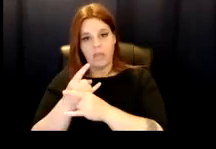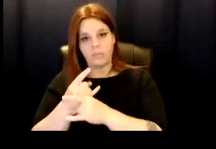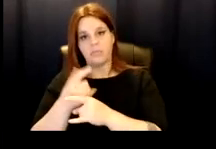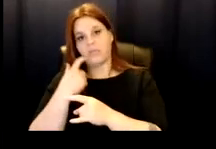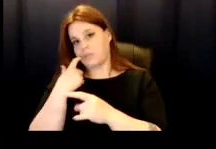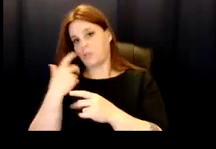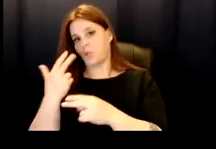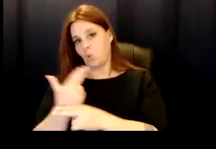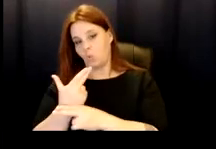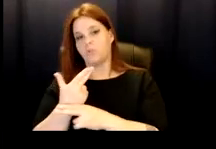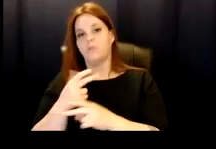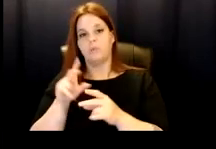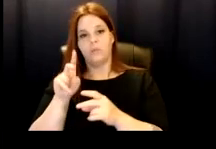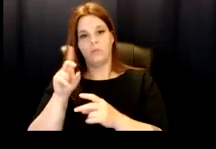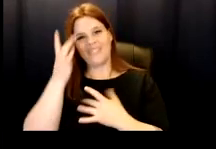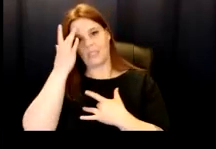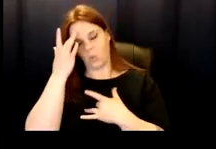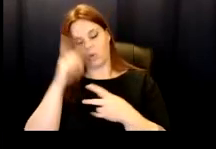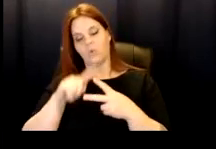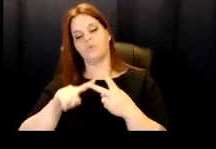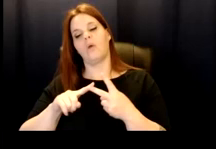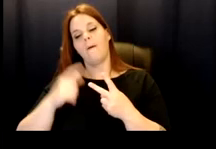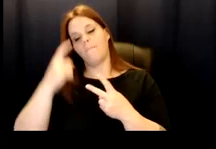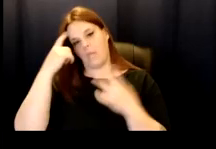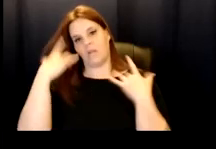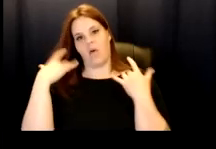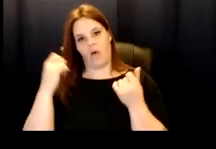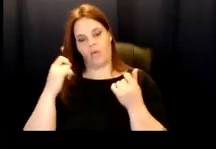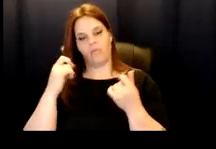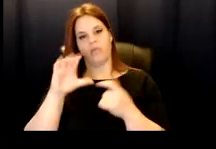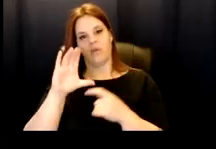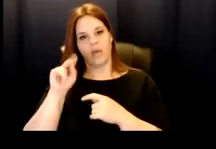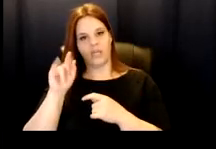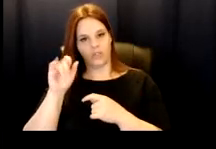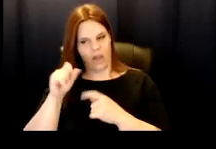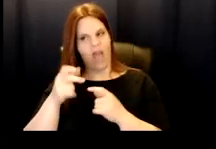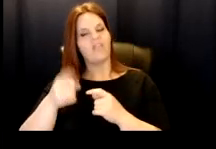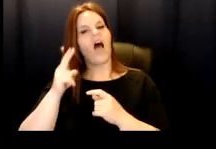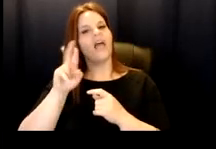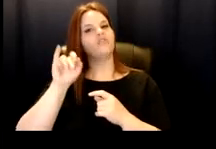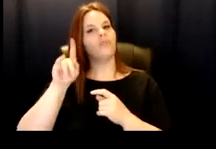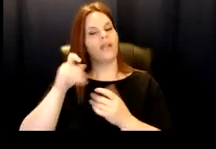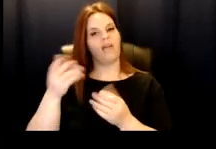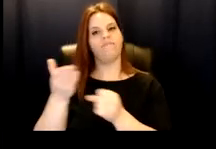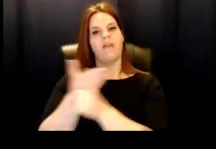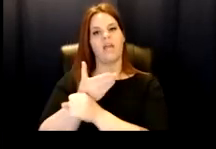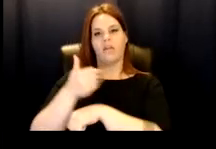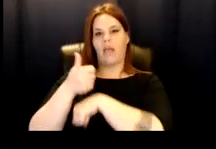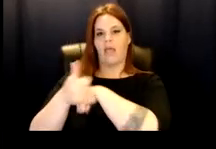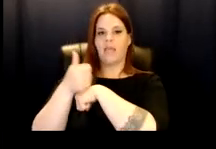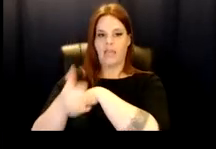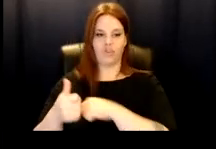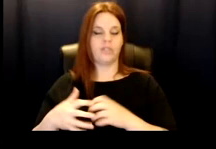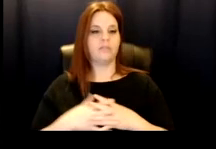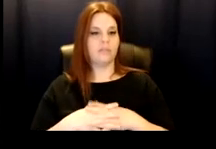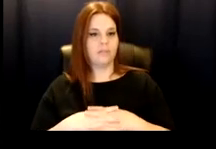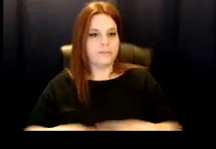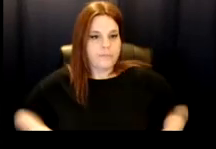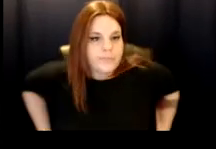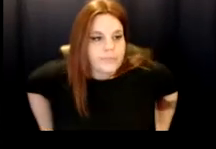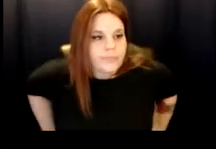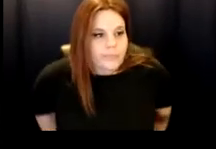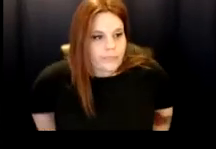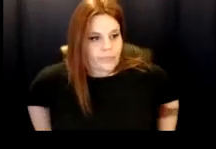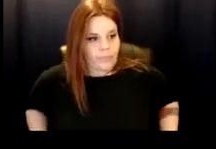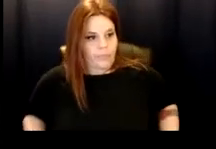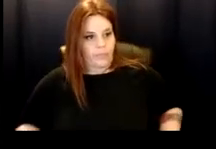health conditions have the highest rates of discharge or firing allegations. Next slide,